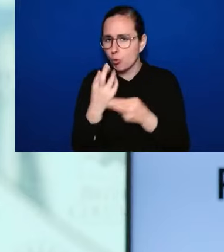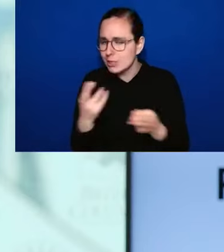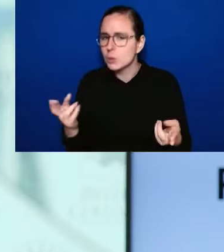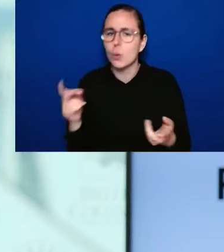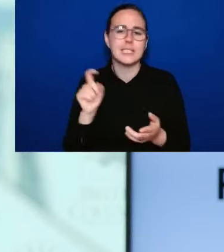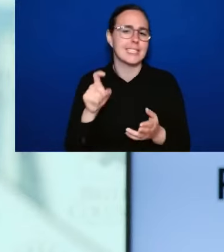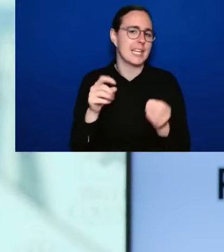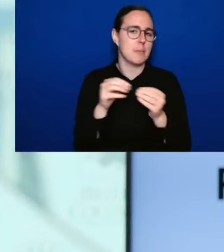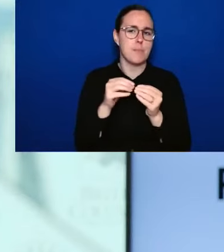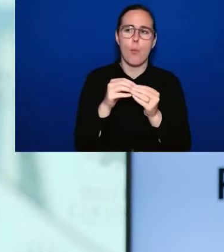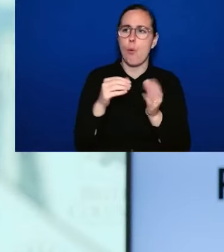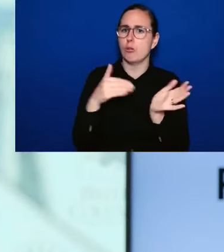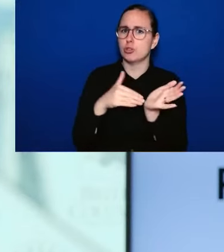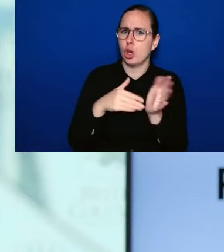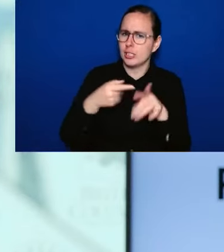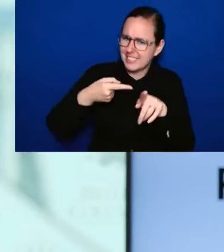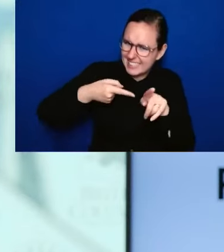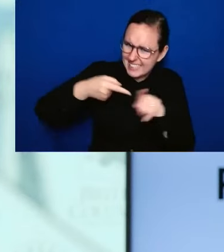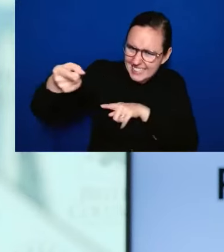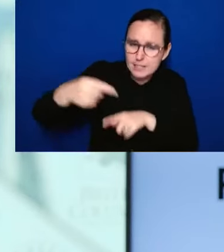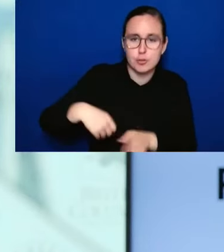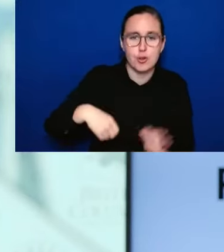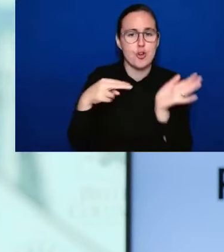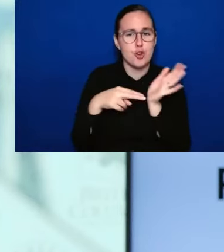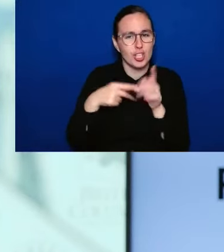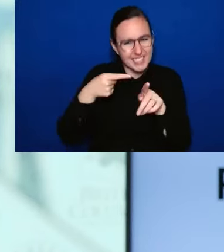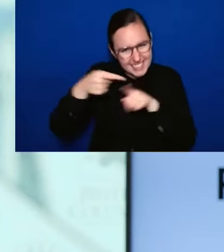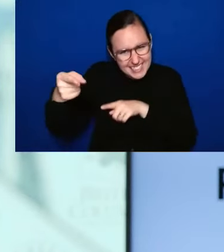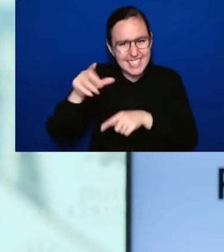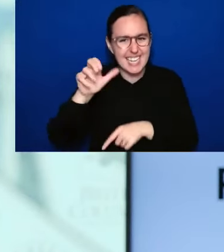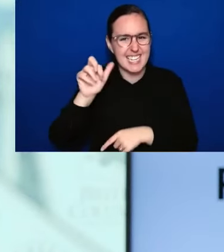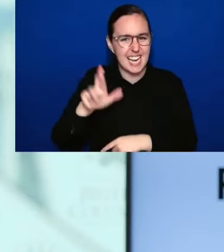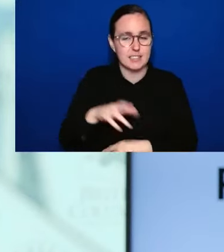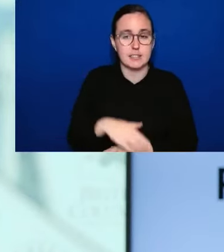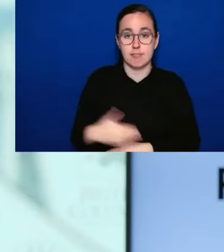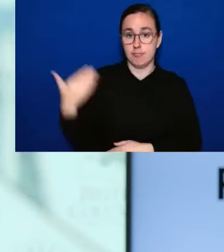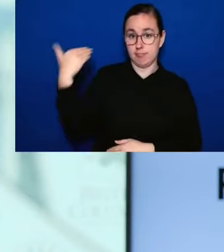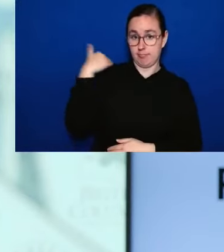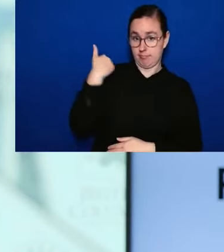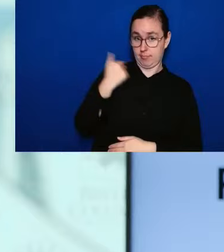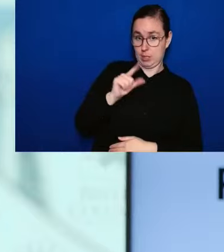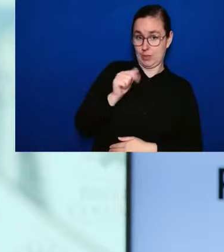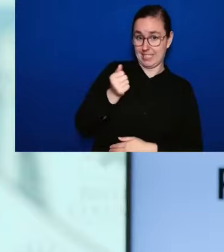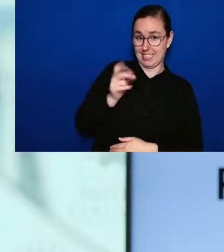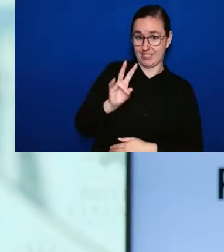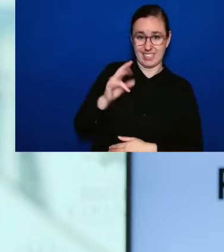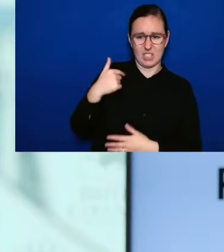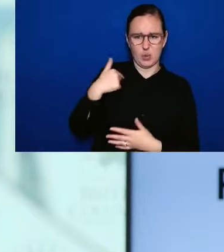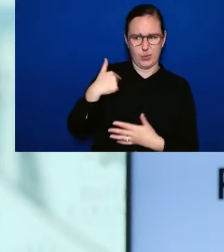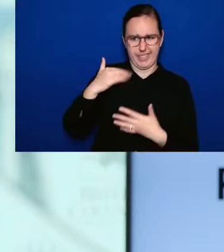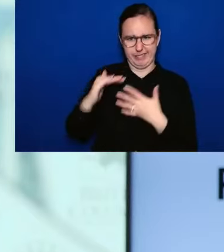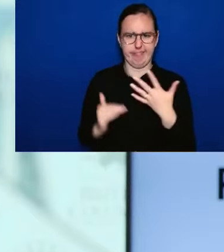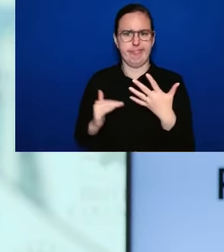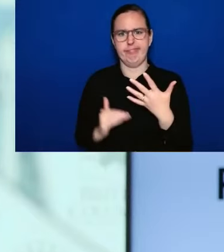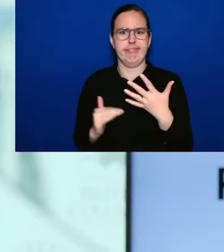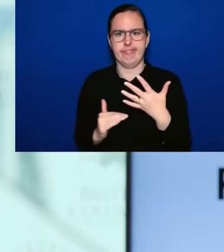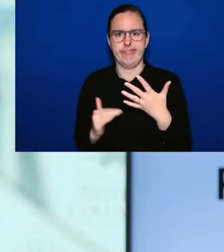we were last in Canada. In registered nurses we were ten.